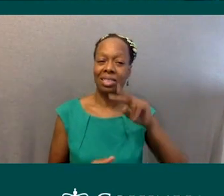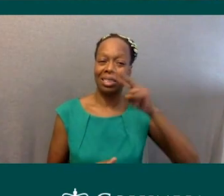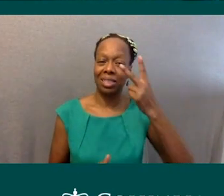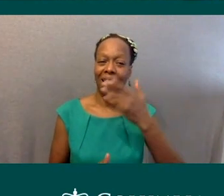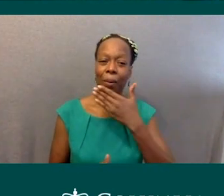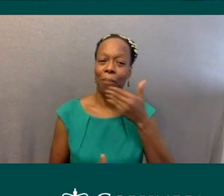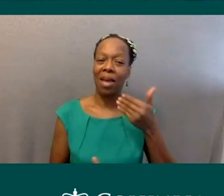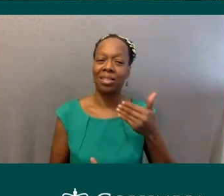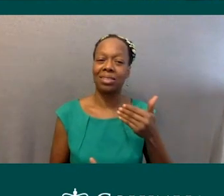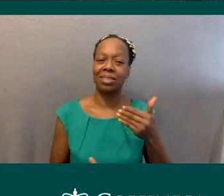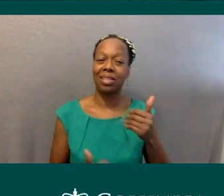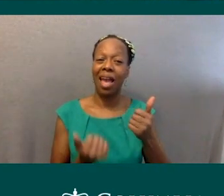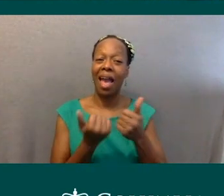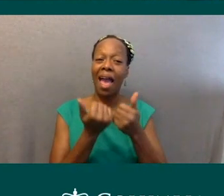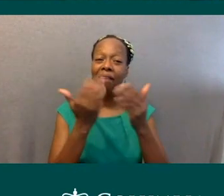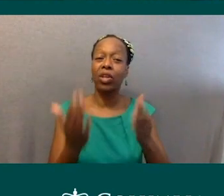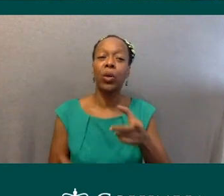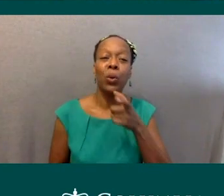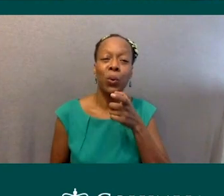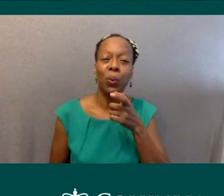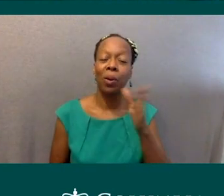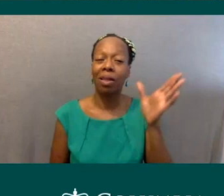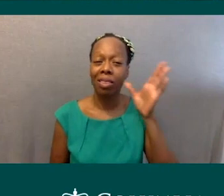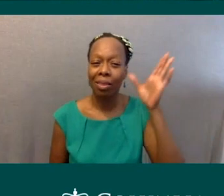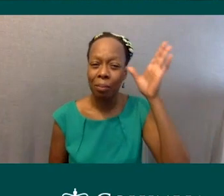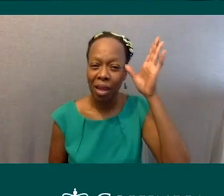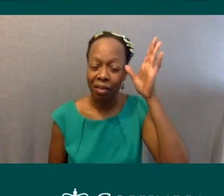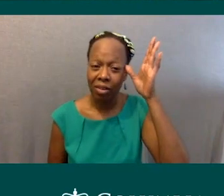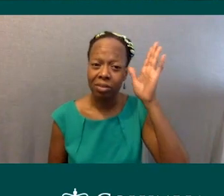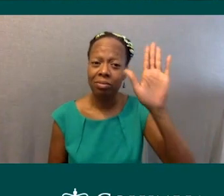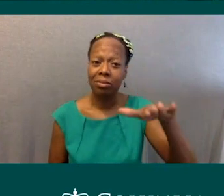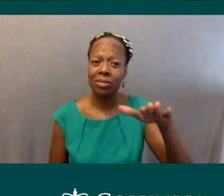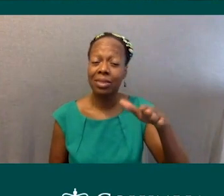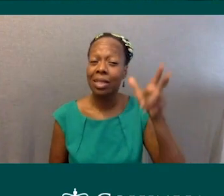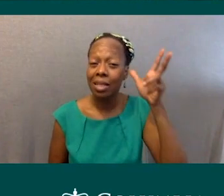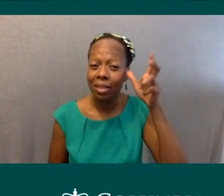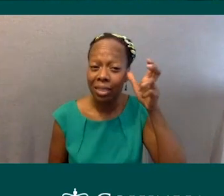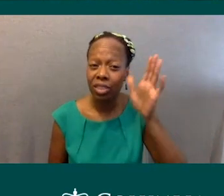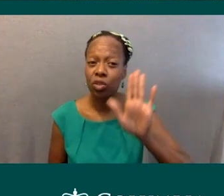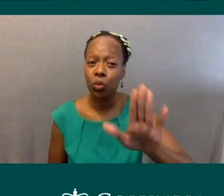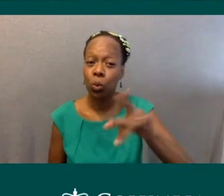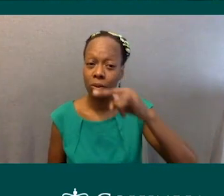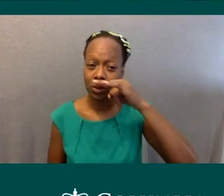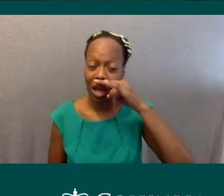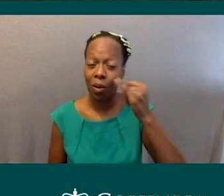if your child says they're in pain, listen to her, find out how you can help fix it.